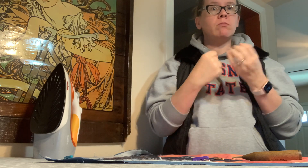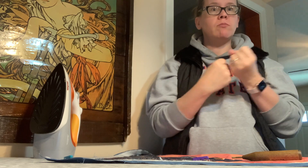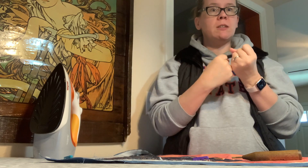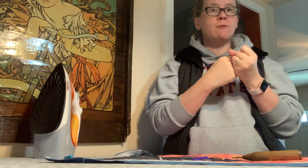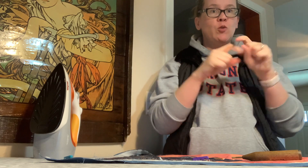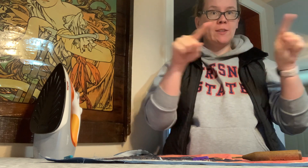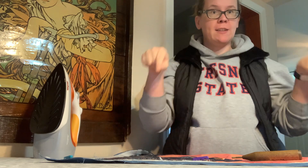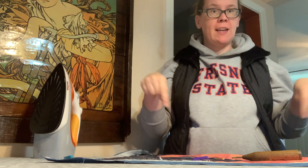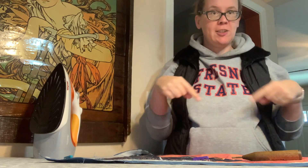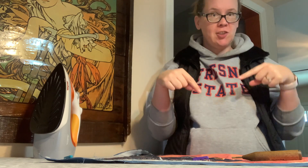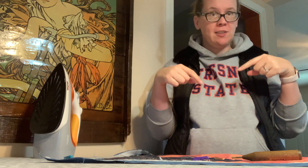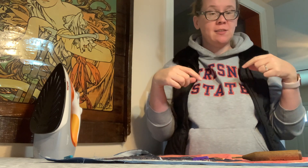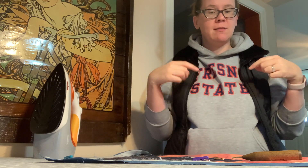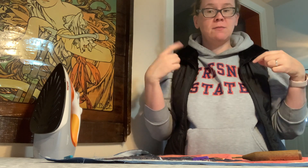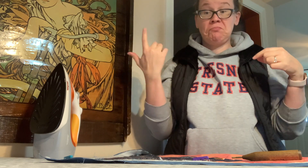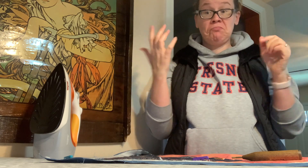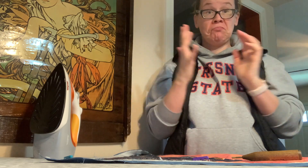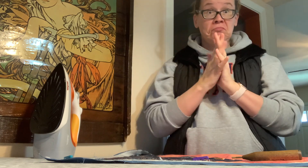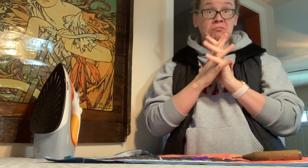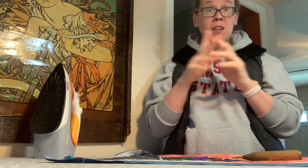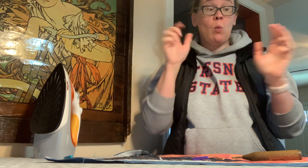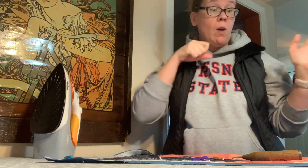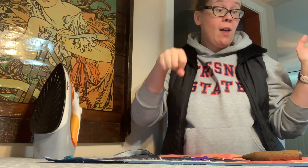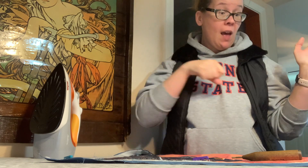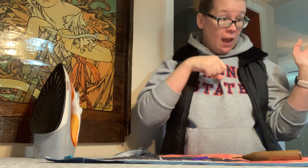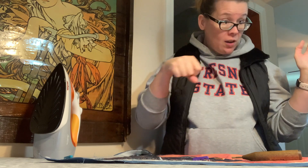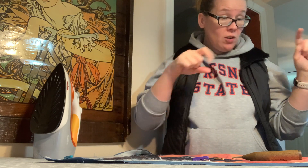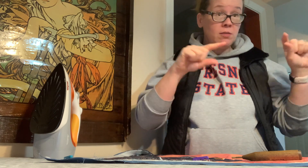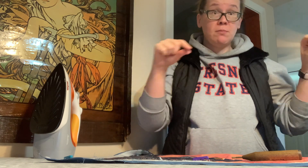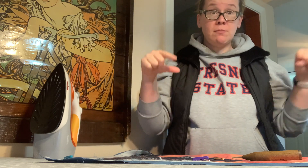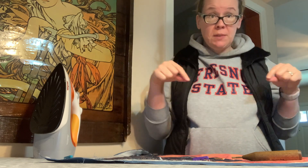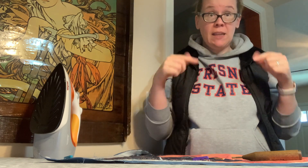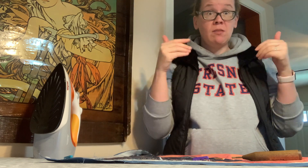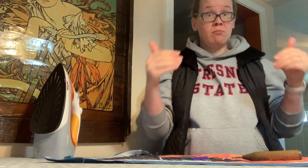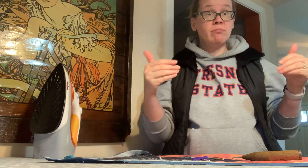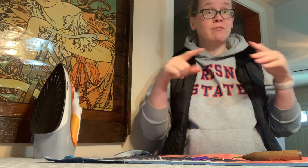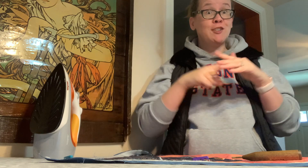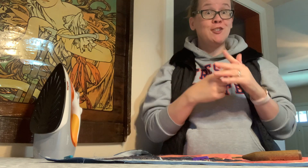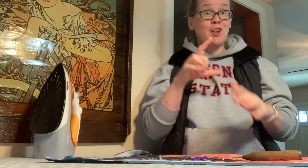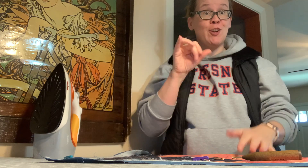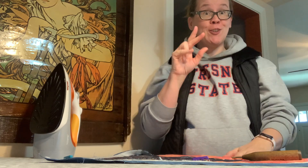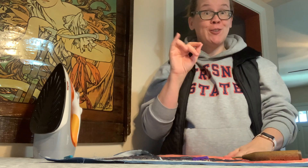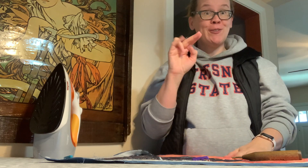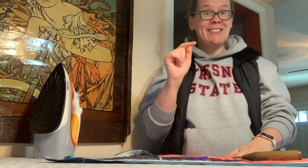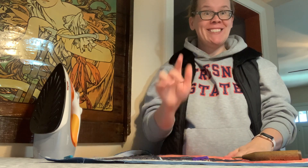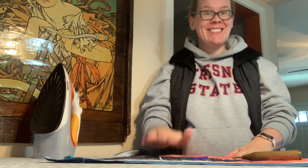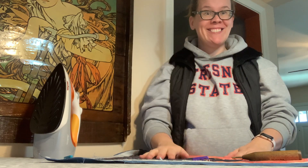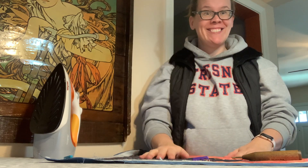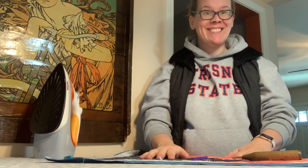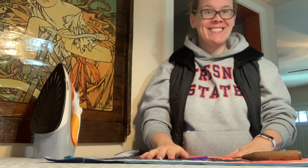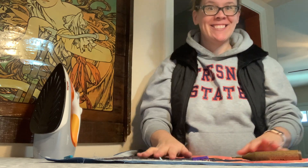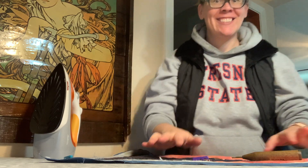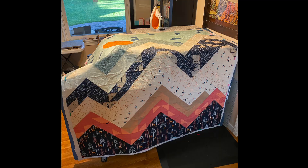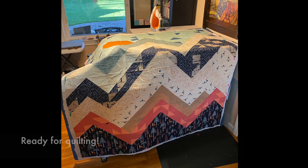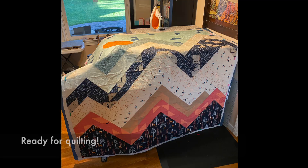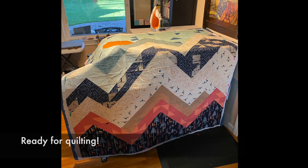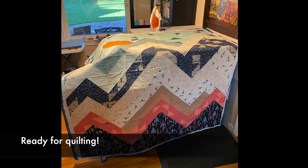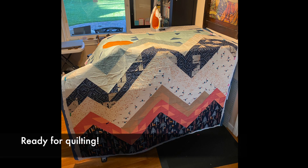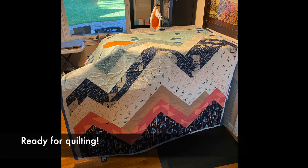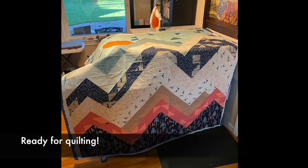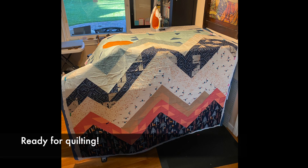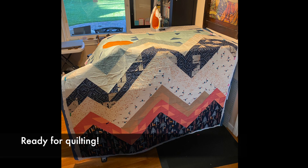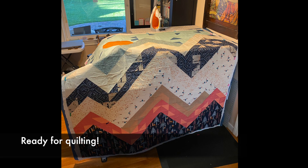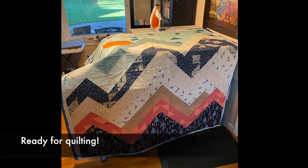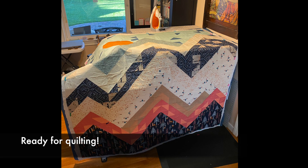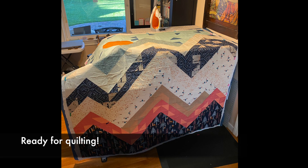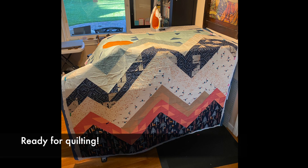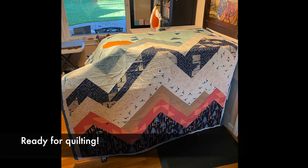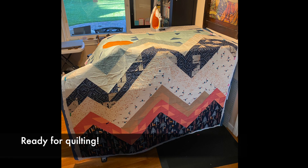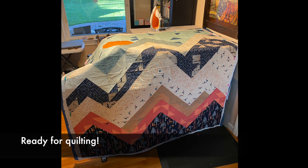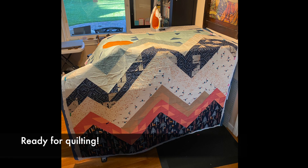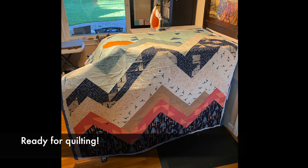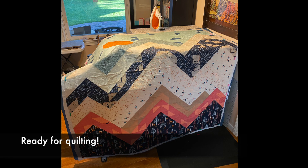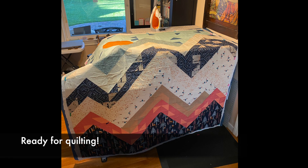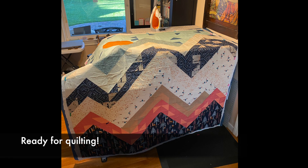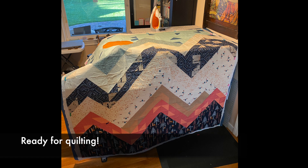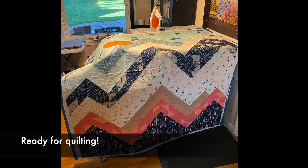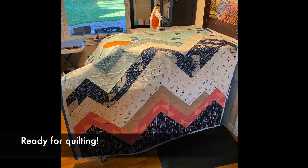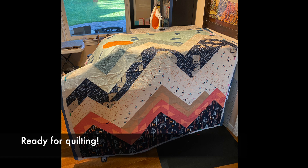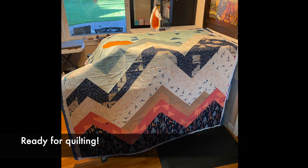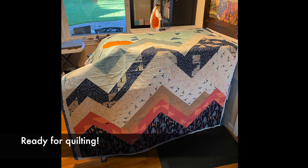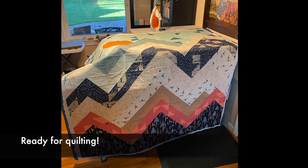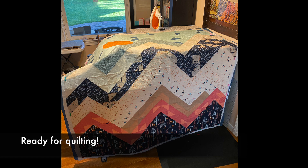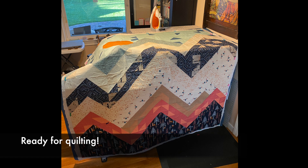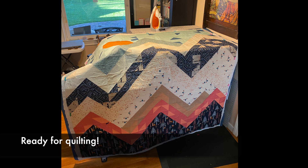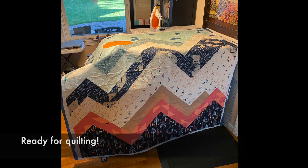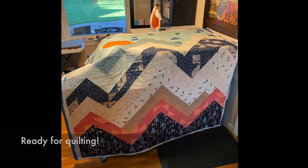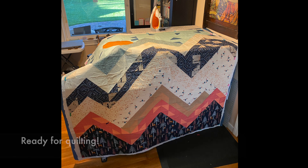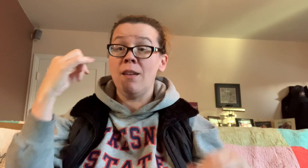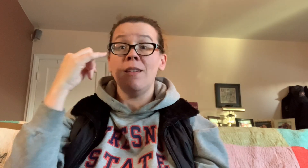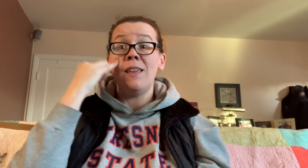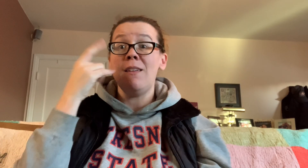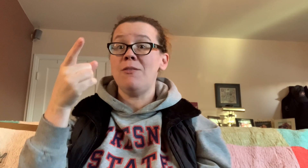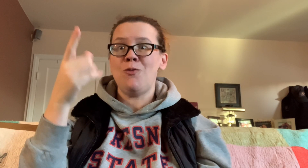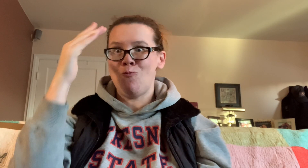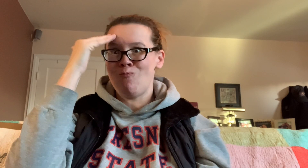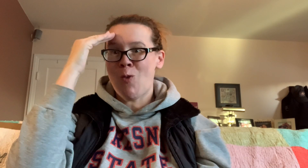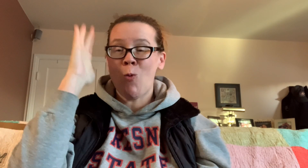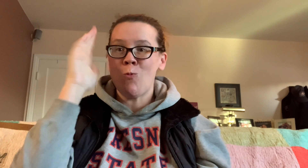peeling off - I just want the edges reinforced so they'll stay until i have a chance to um quilt it.